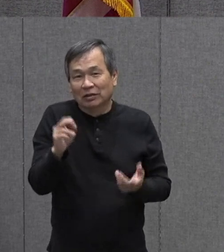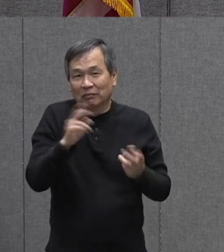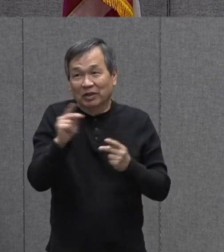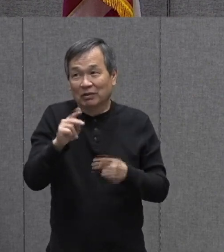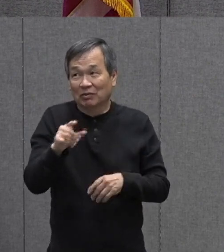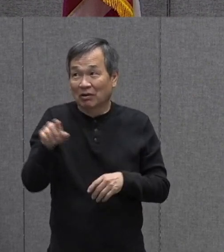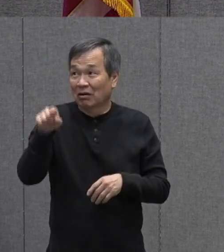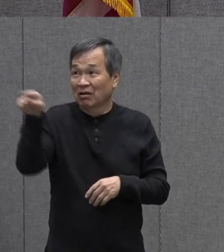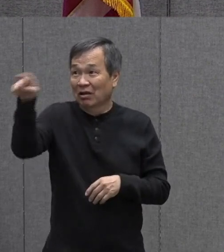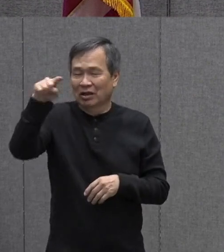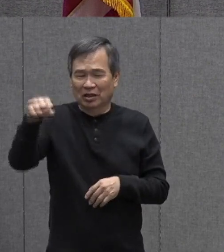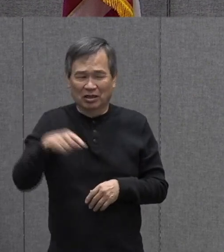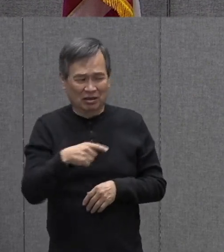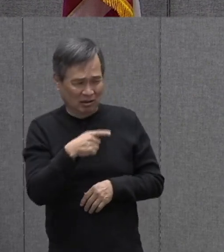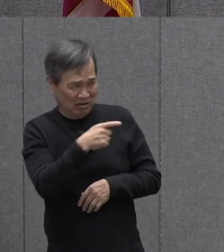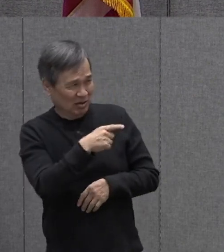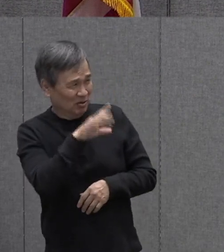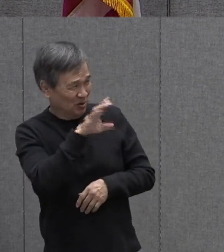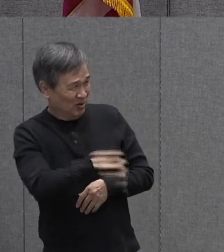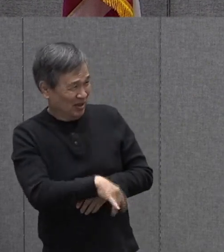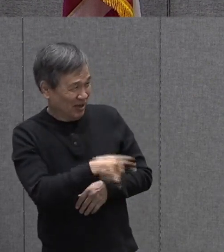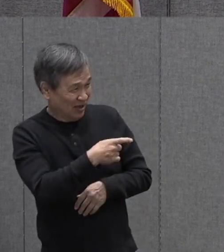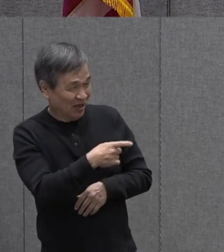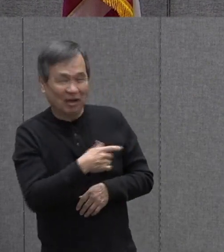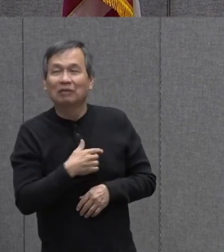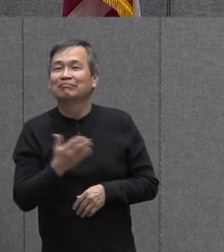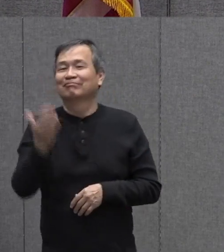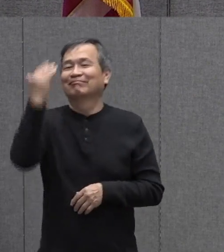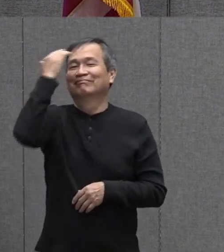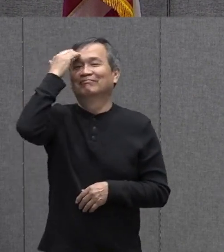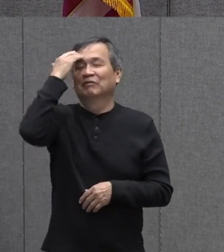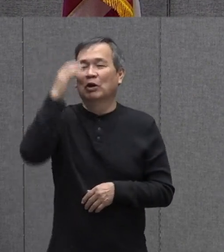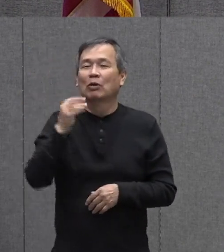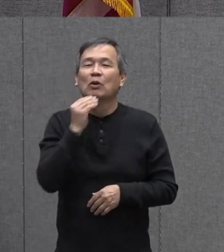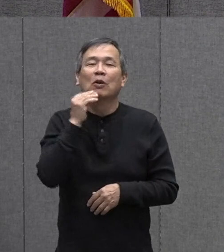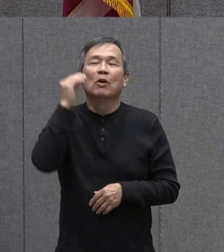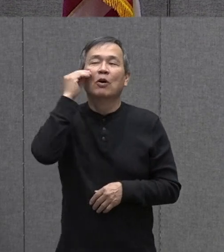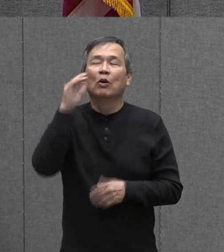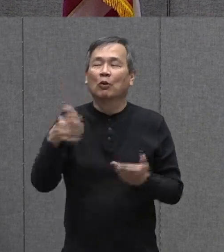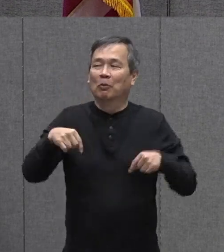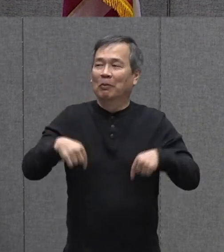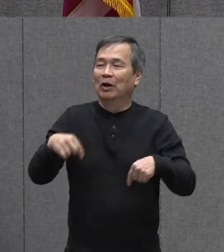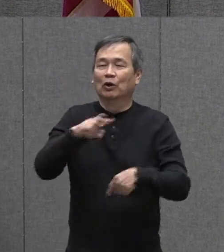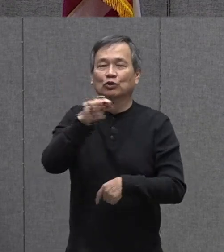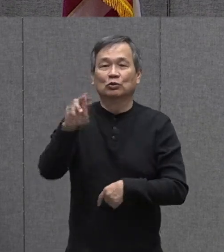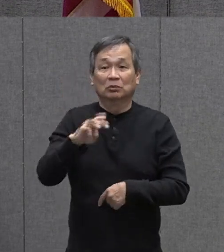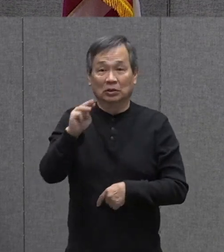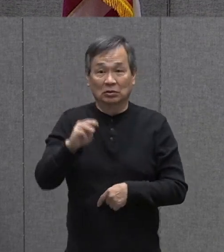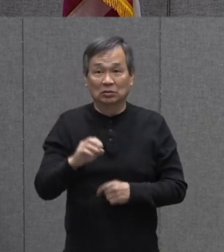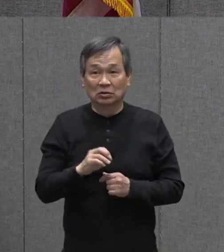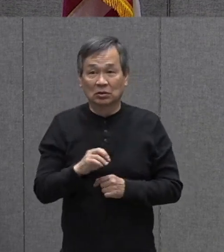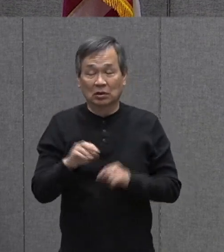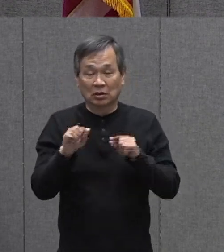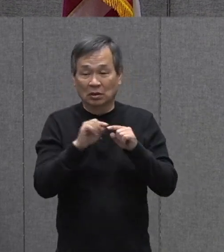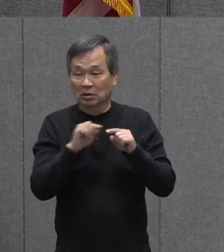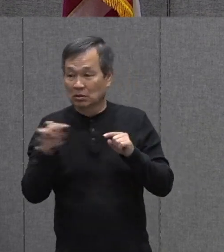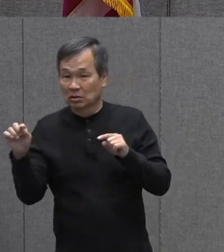you could put your little star, wherever home is for you. Maybe it's a place you lived in the past, maybe it's where you live right now,